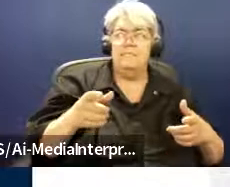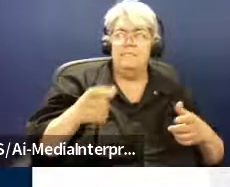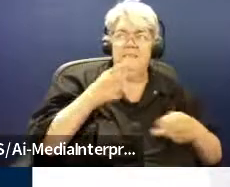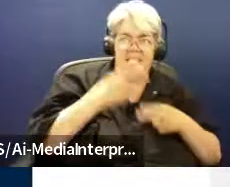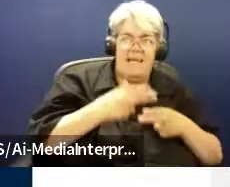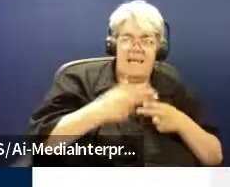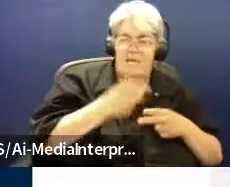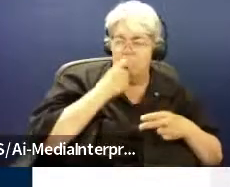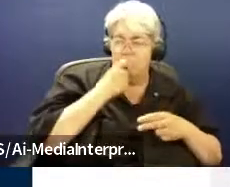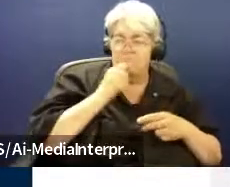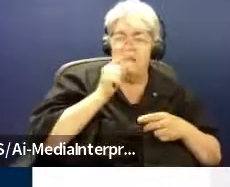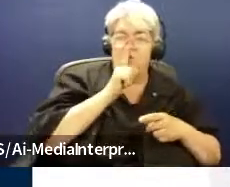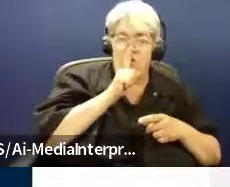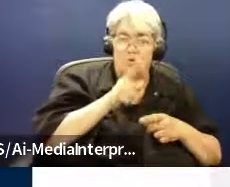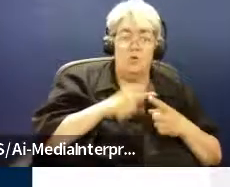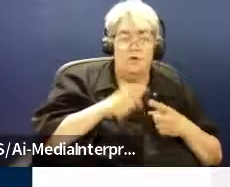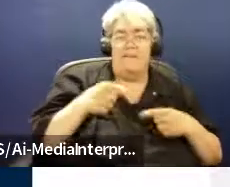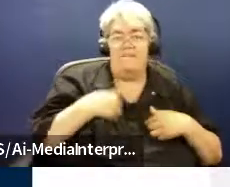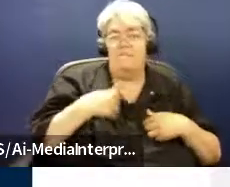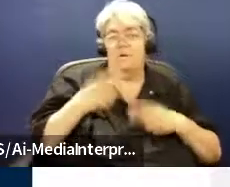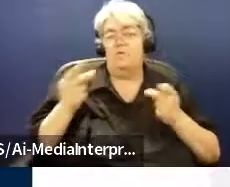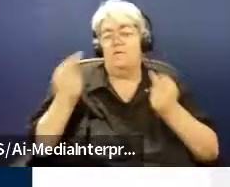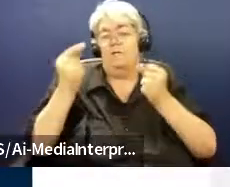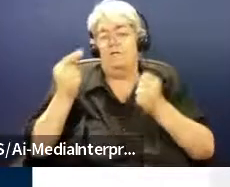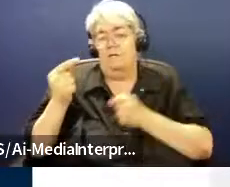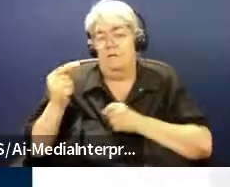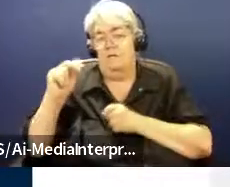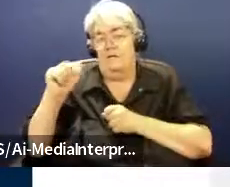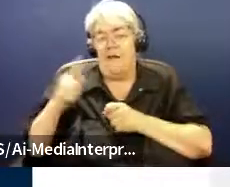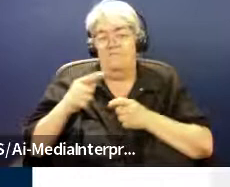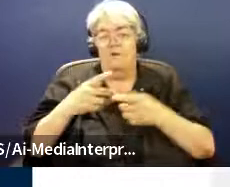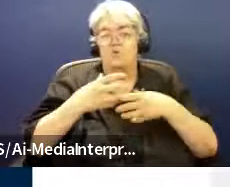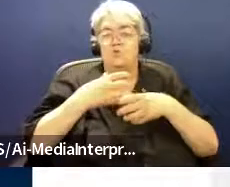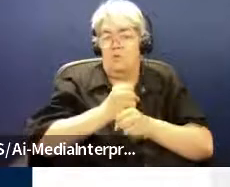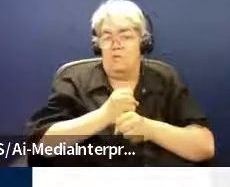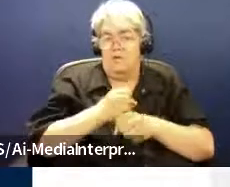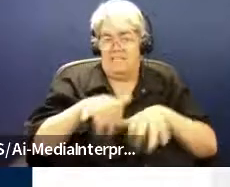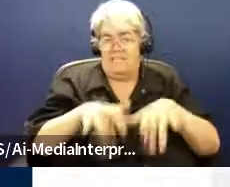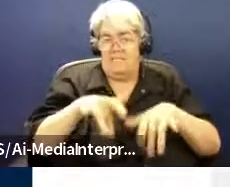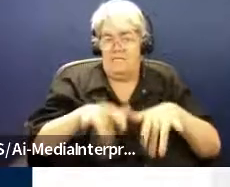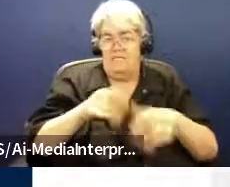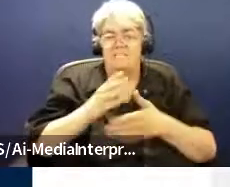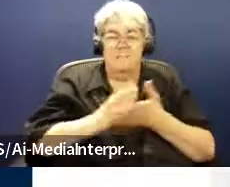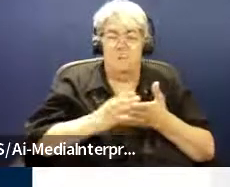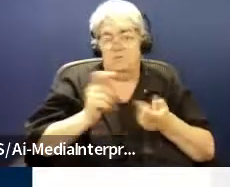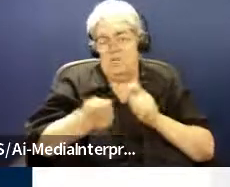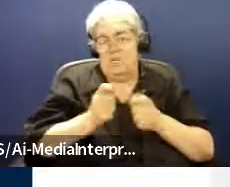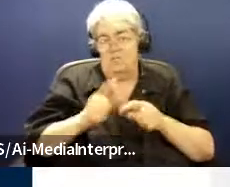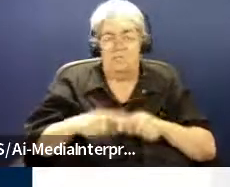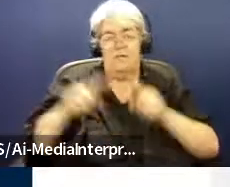unvisited links. So if I knew there was a link that I've been to before but I don't necessarily know the name of